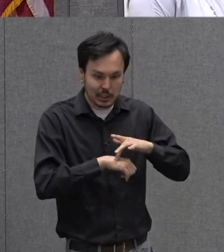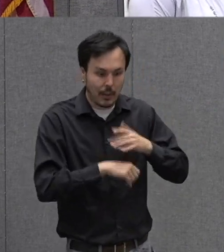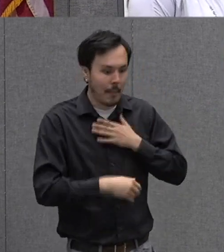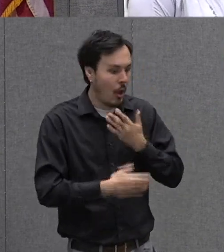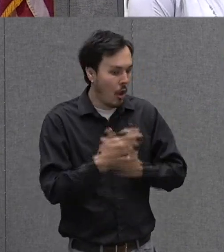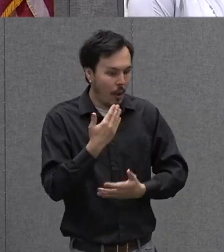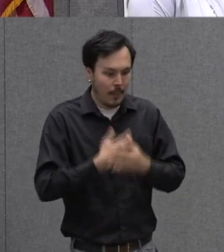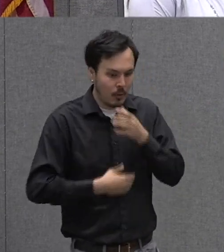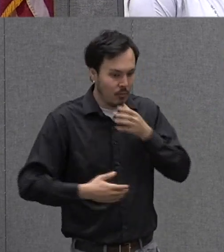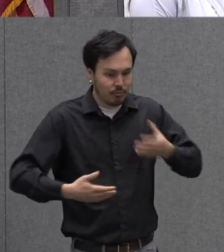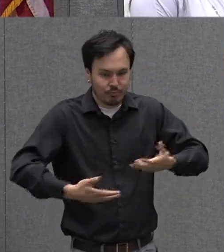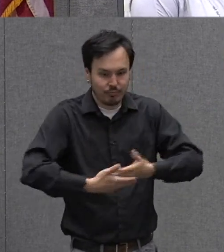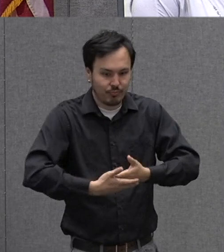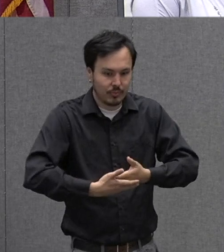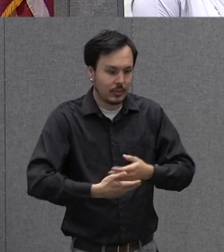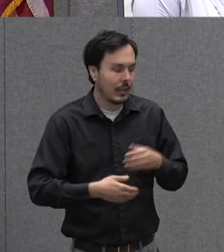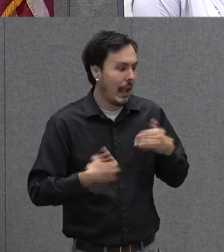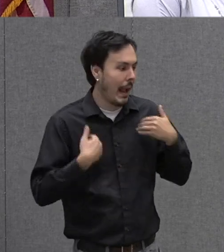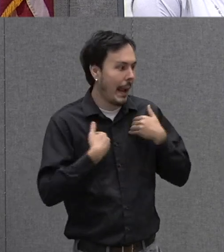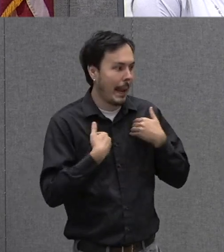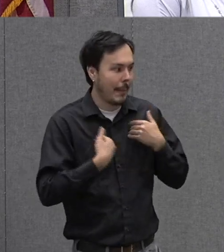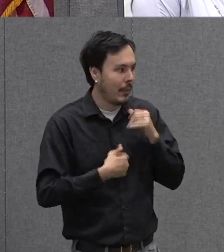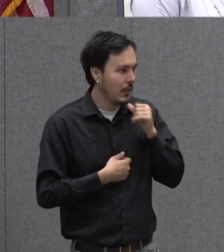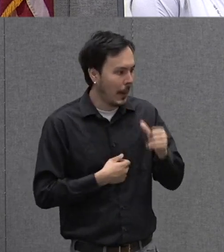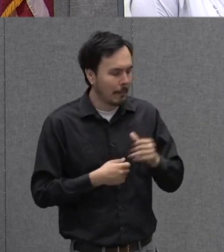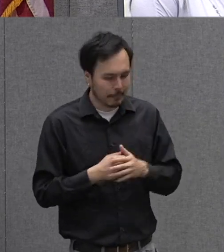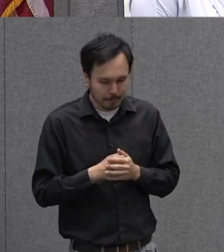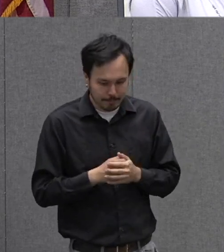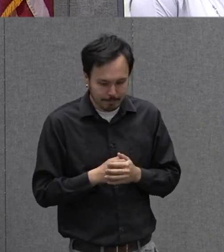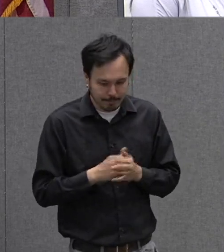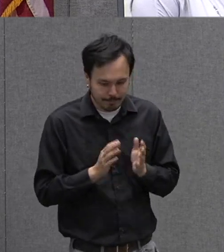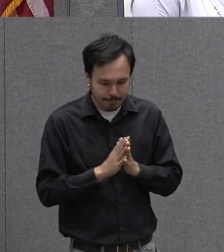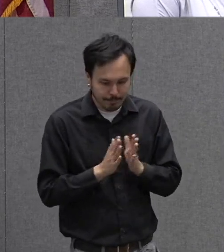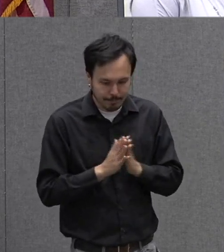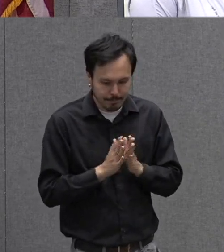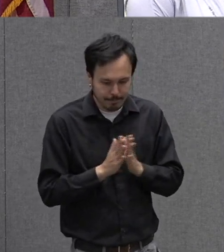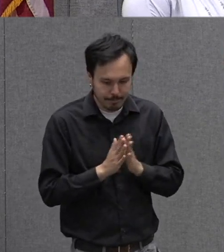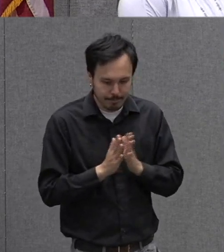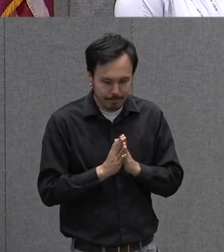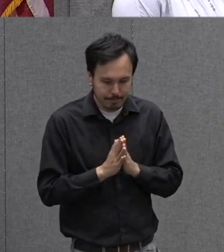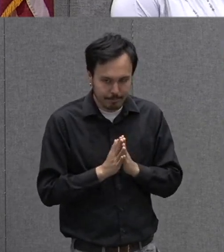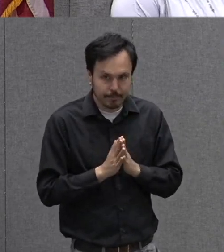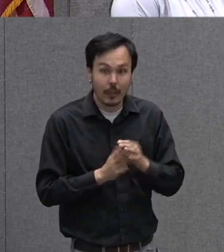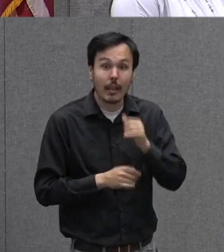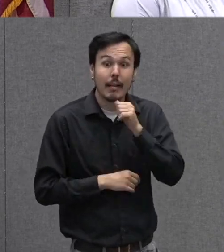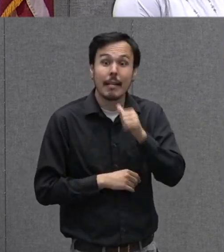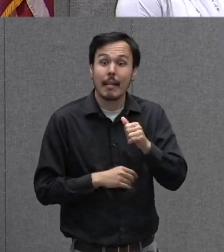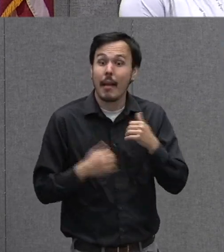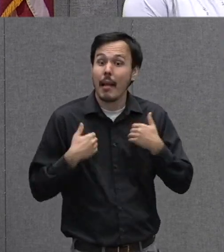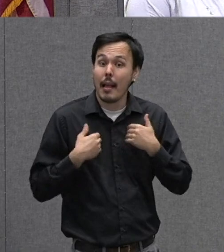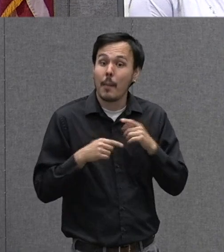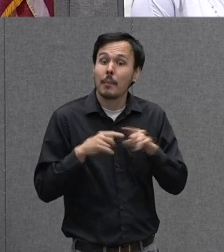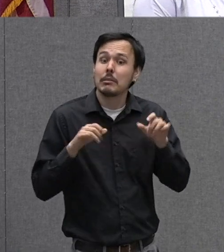and it's not an animal. Okay. All right, so it's not an animal but it could still be a living thing.